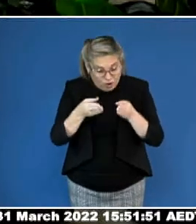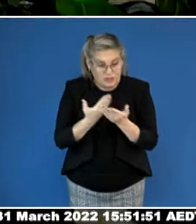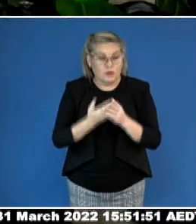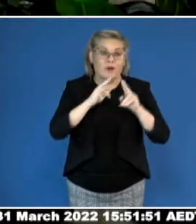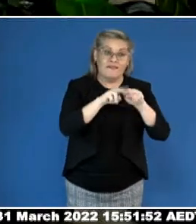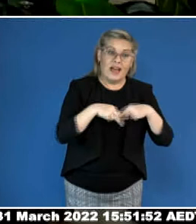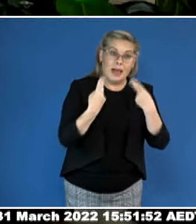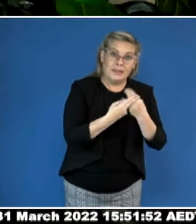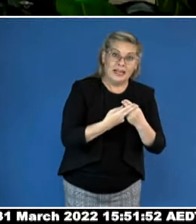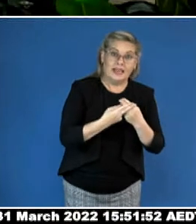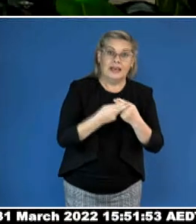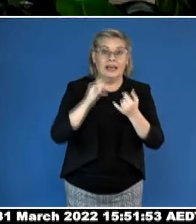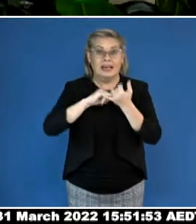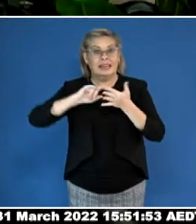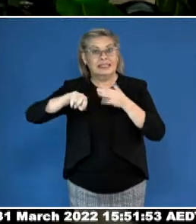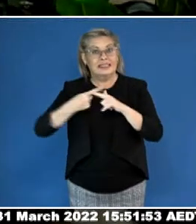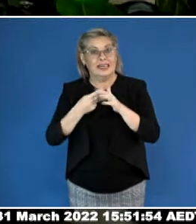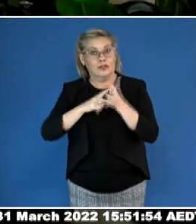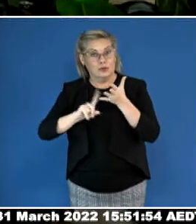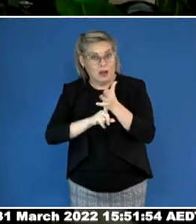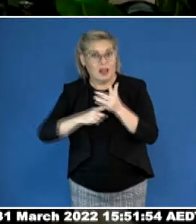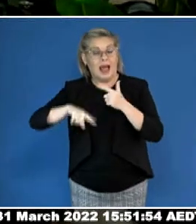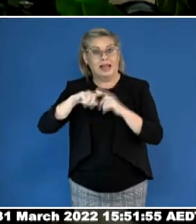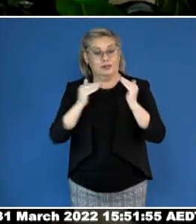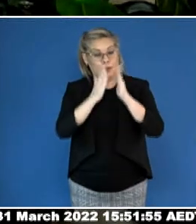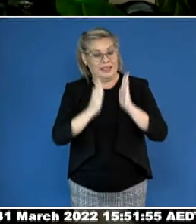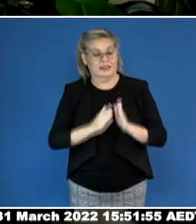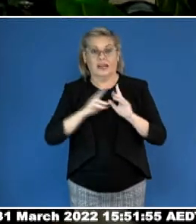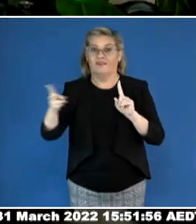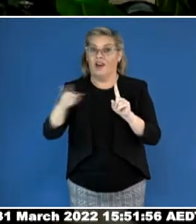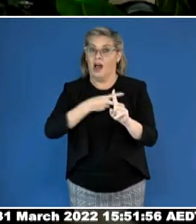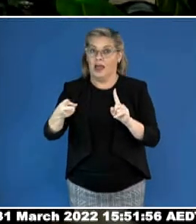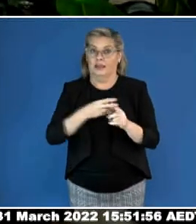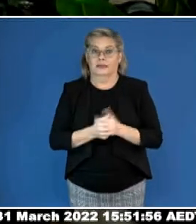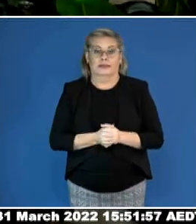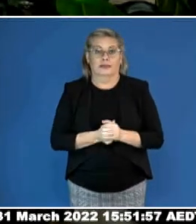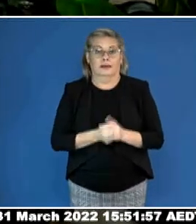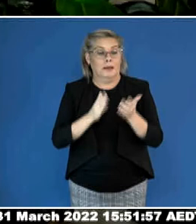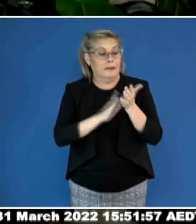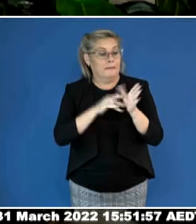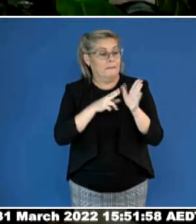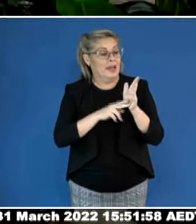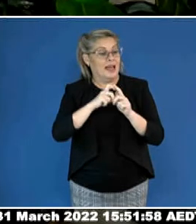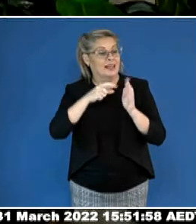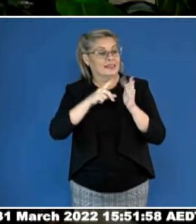So thank you. So Mandela says, "Education is the most powerful weapon which we can use to